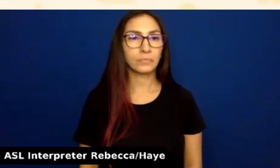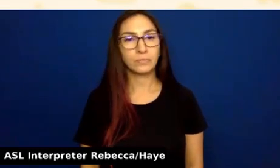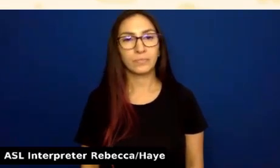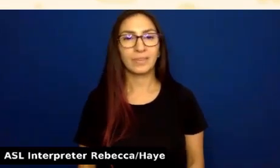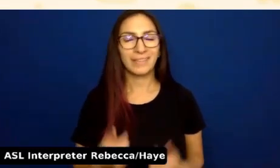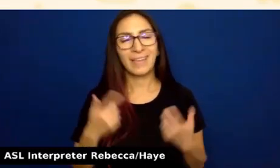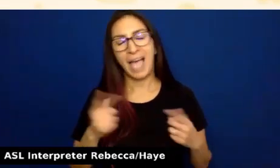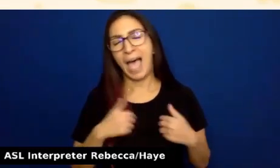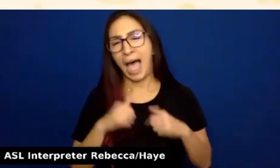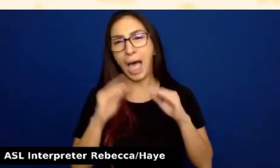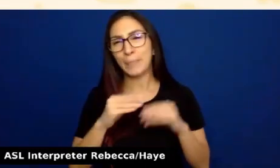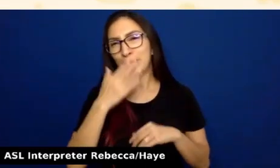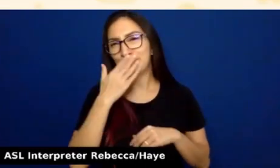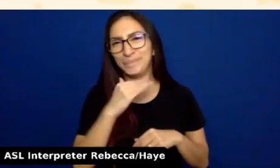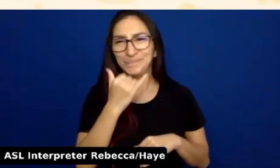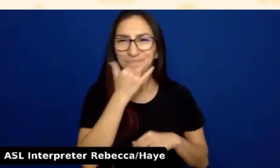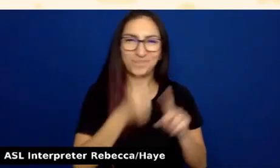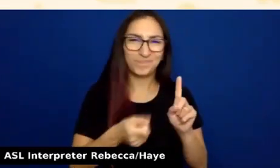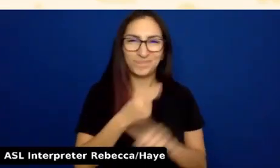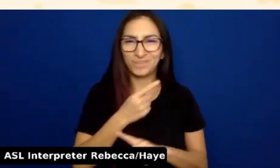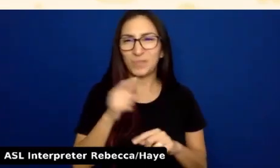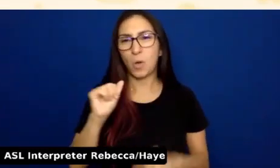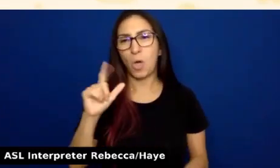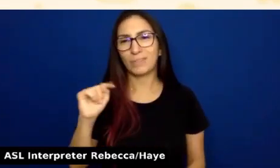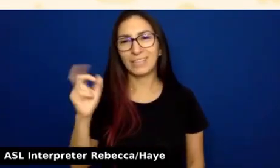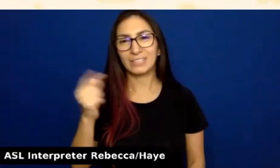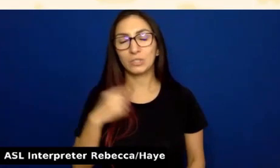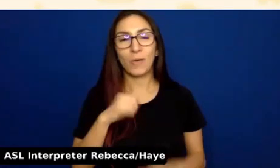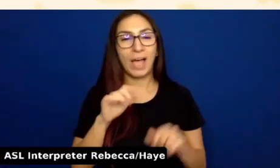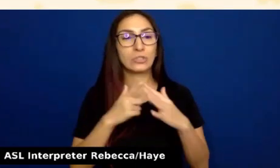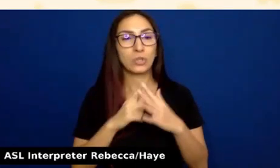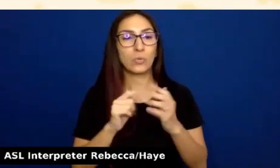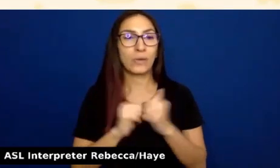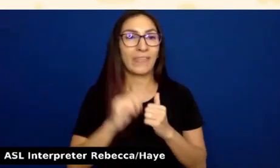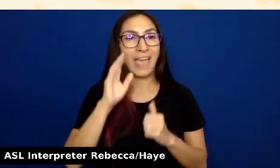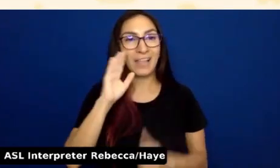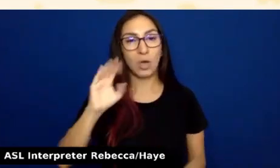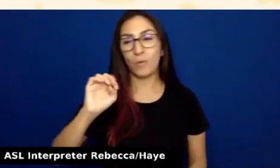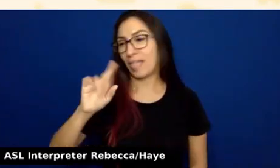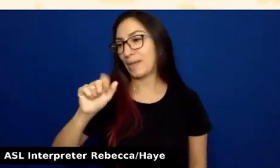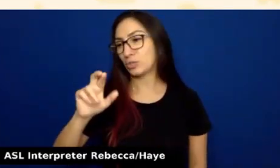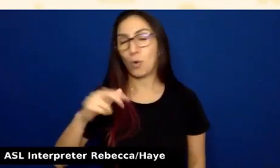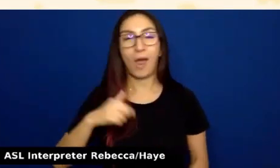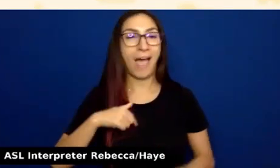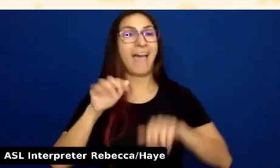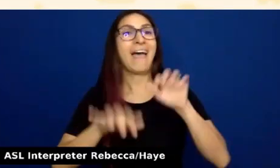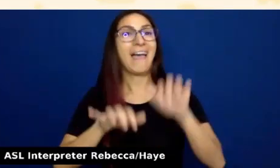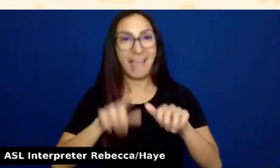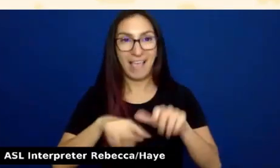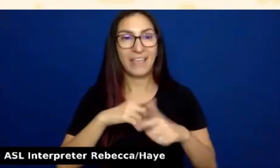because I had originally started this with hello elementor, and then I rapidly discovered that the hello elementor theme